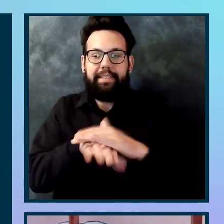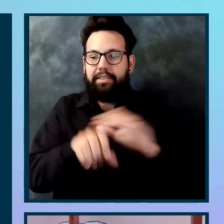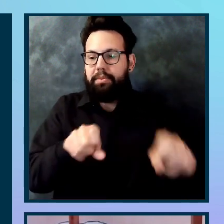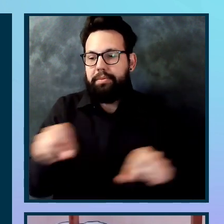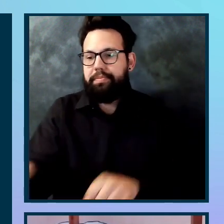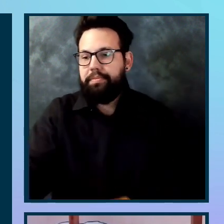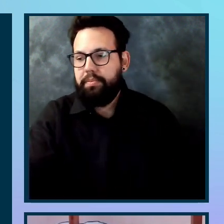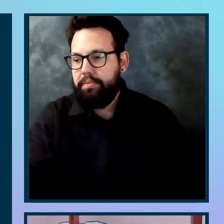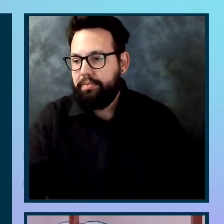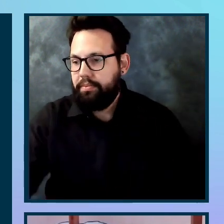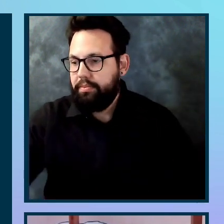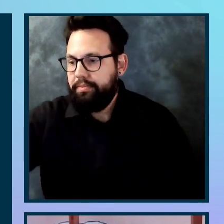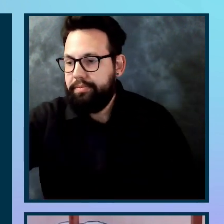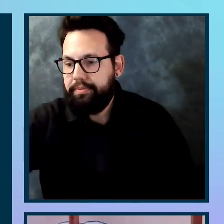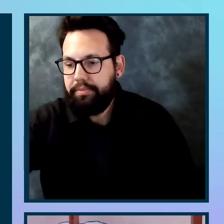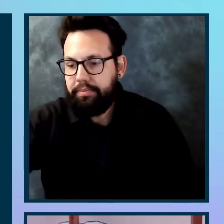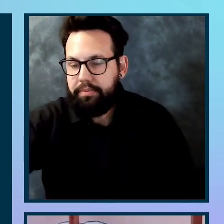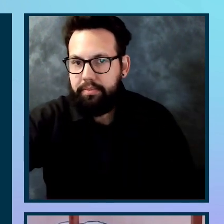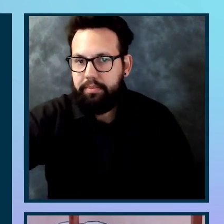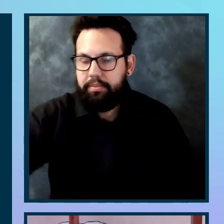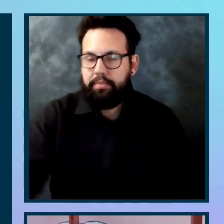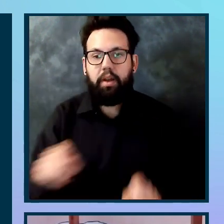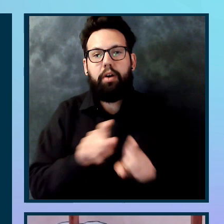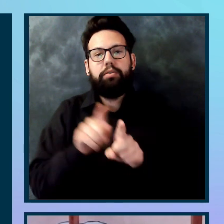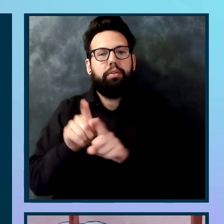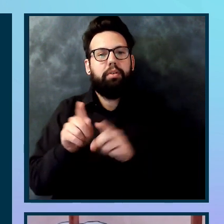so there's also the definition of done. The definition of done